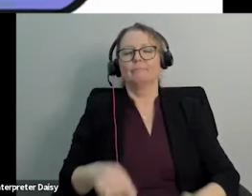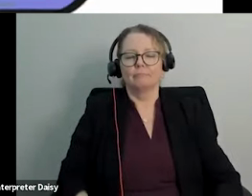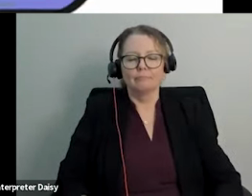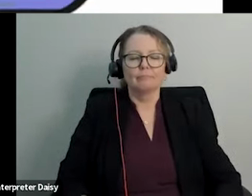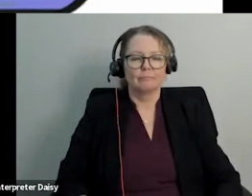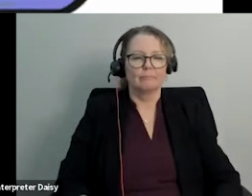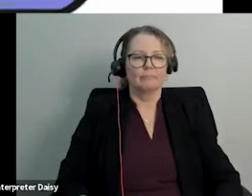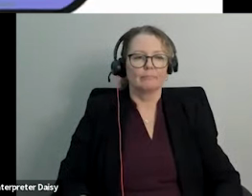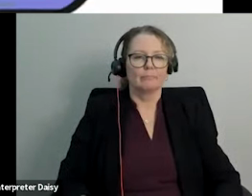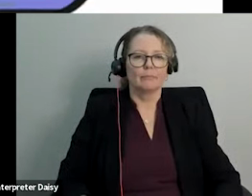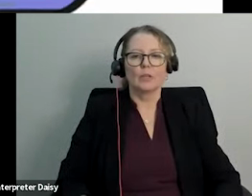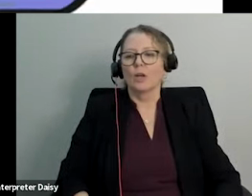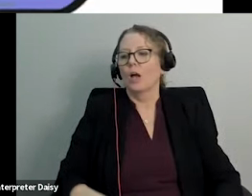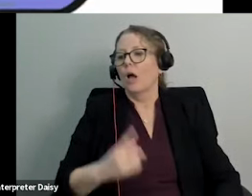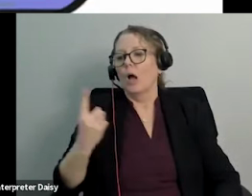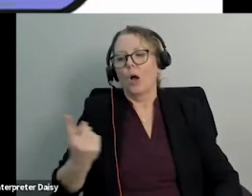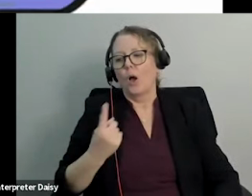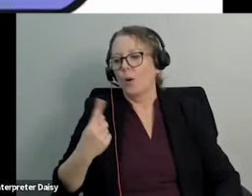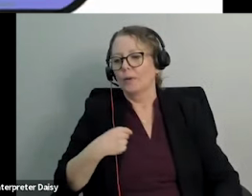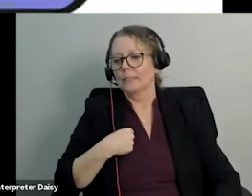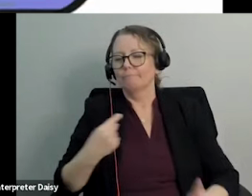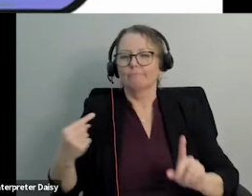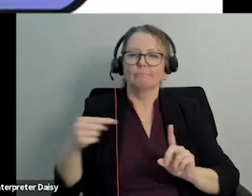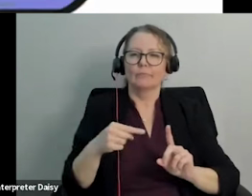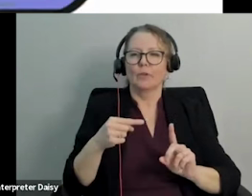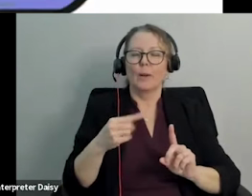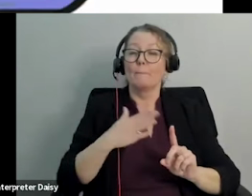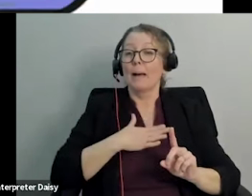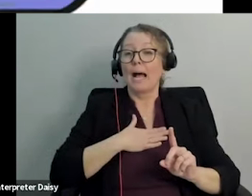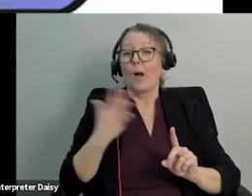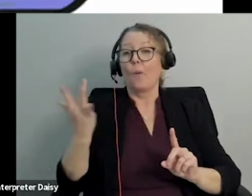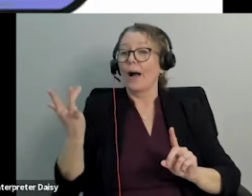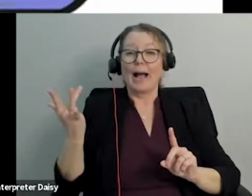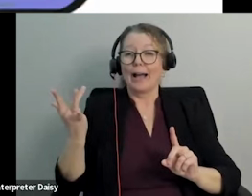And I always go back to this because it's really my why, when I think about why it's so important